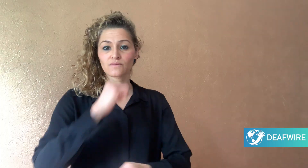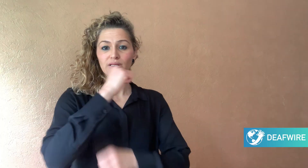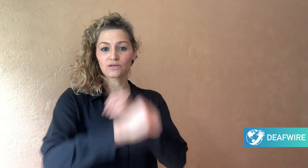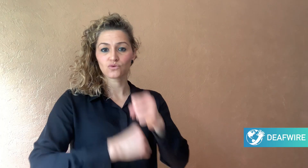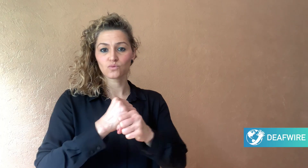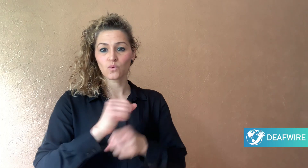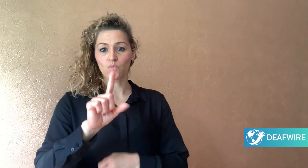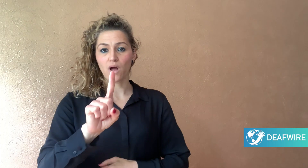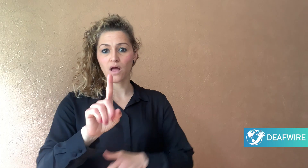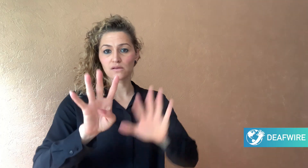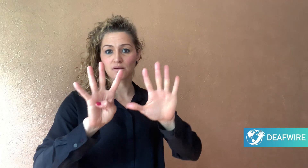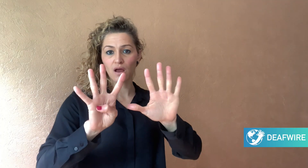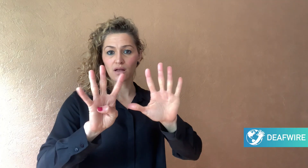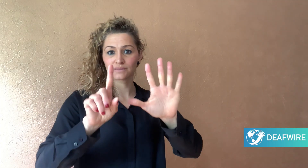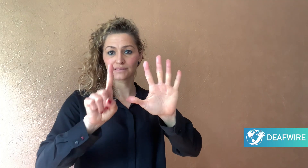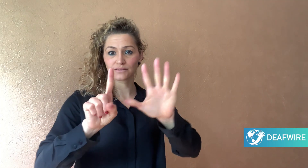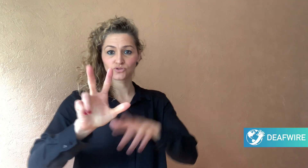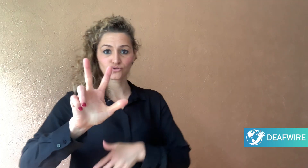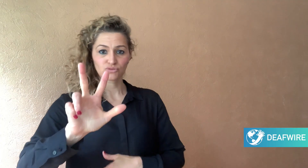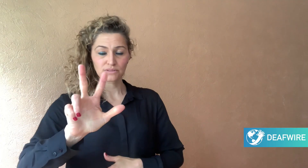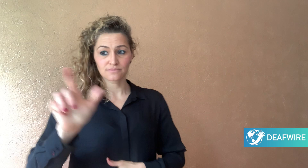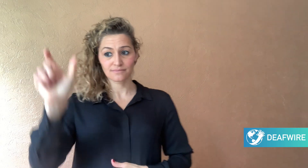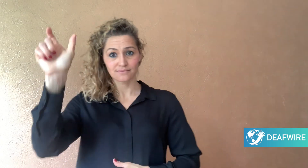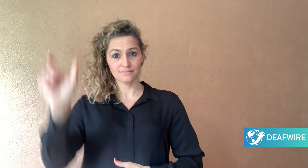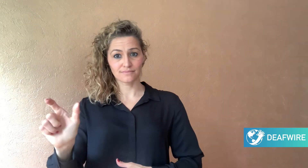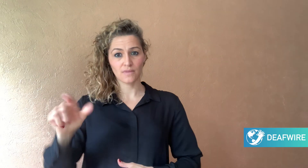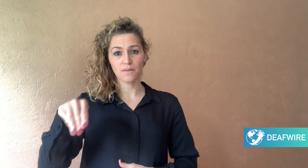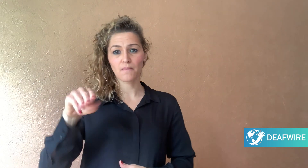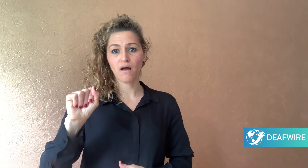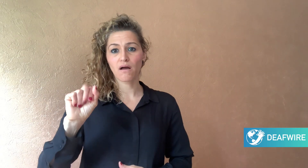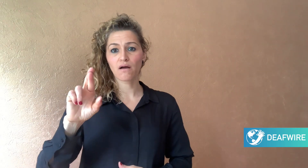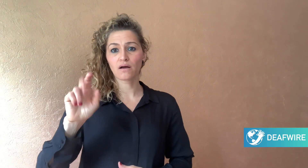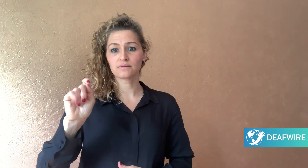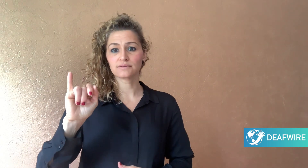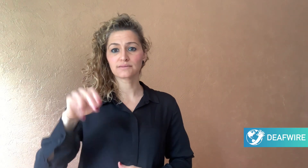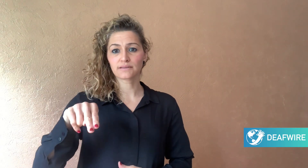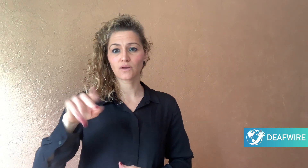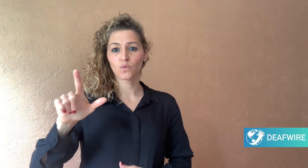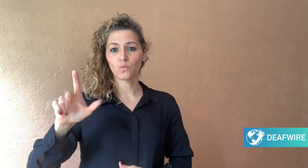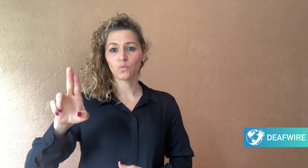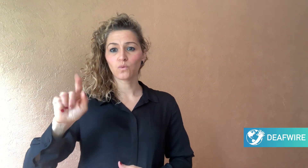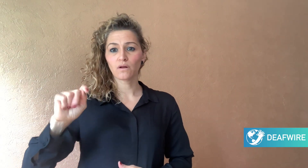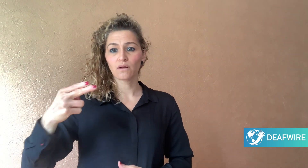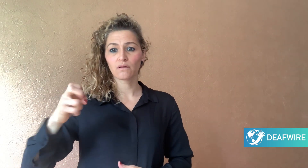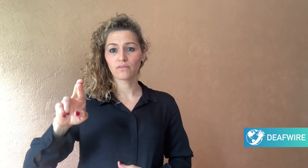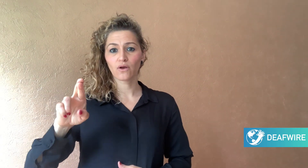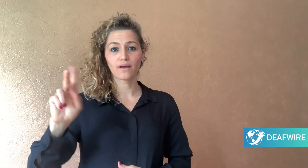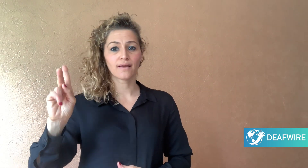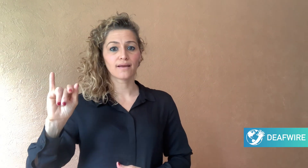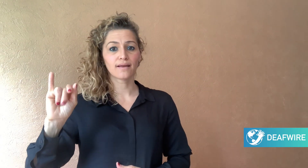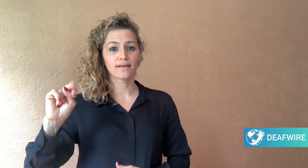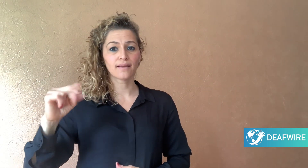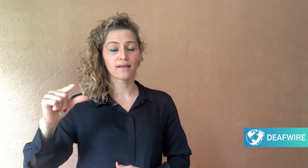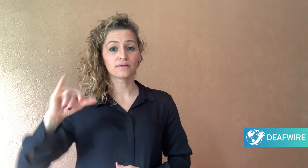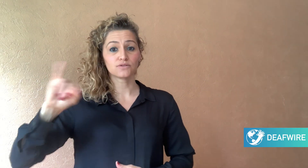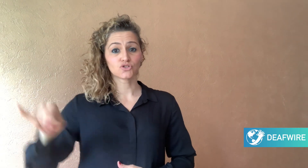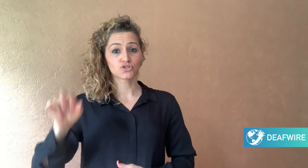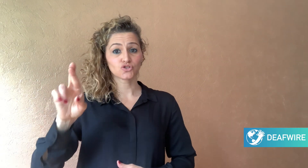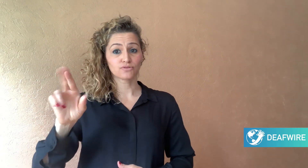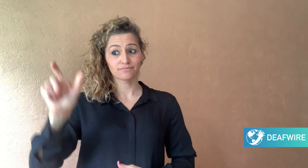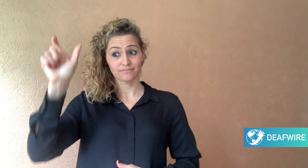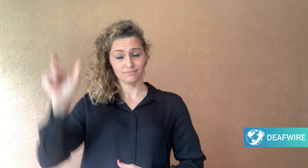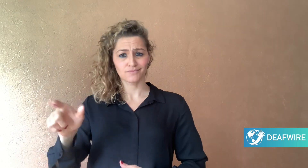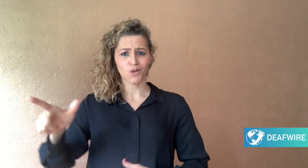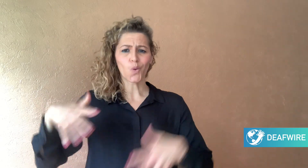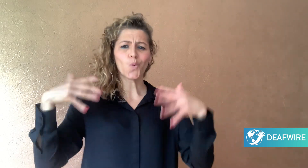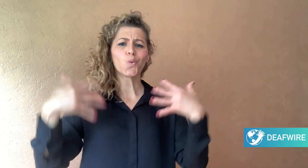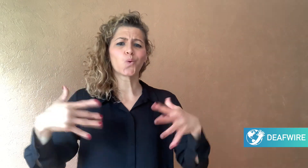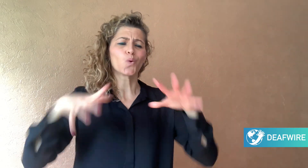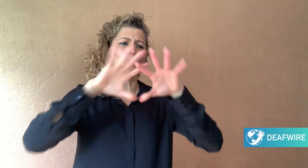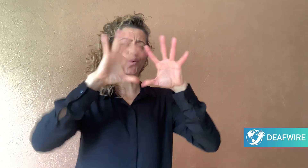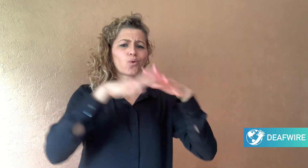In 1963, Martin Luther King, Jr., the most famous advocate